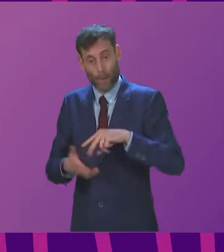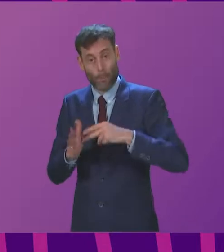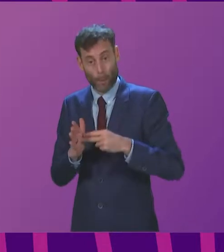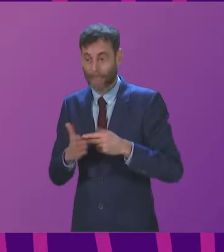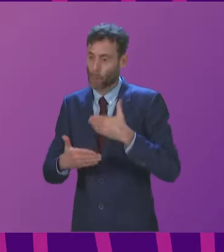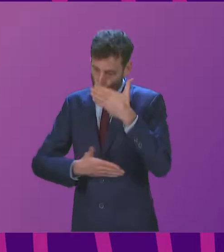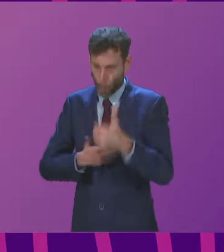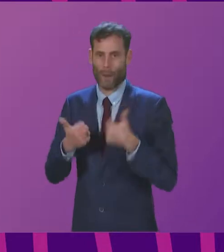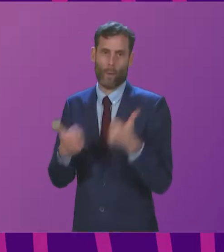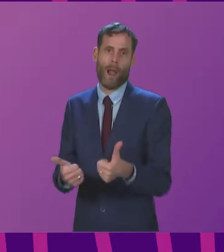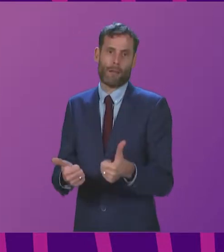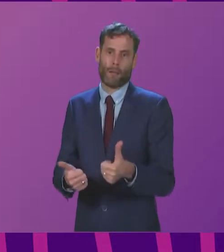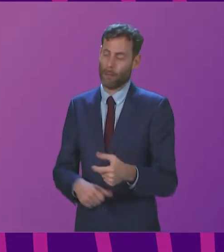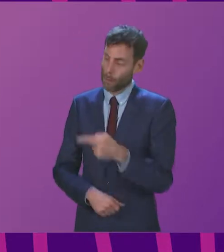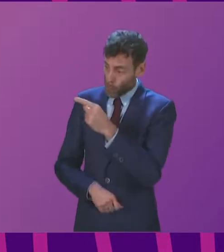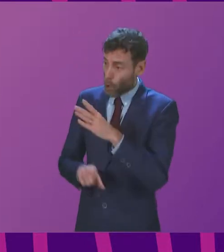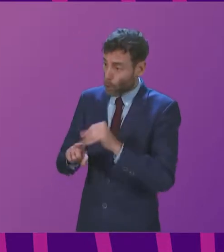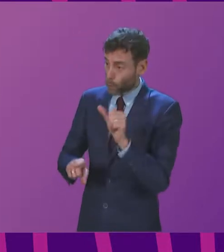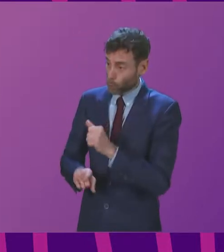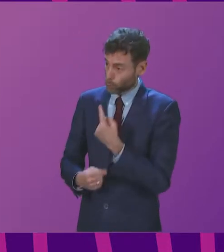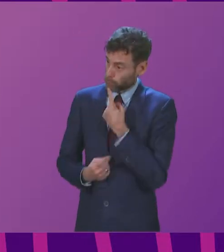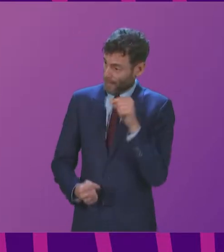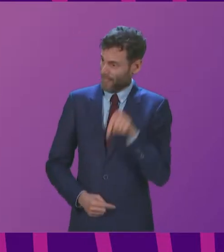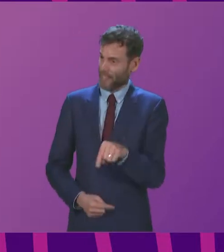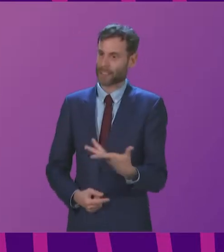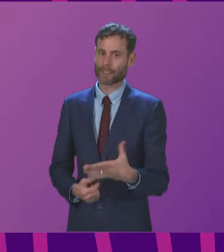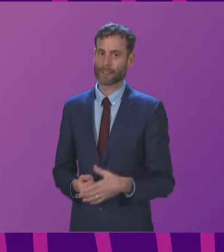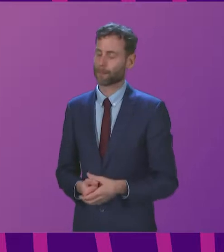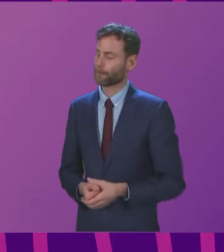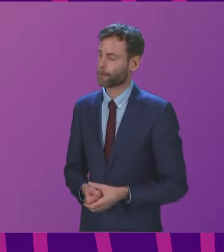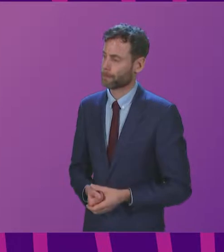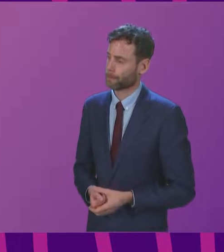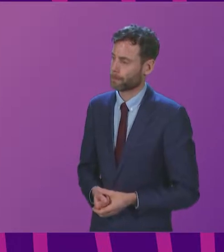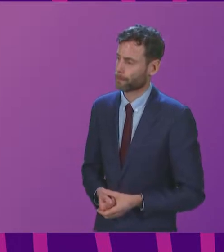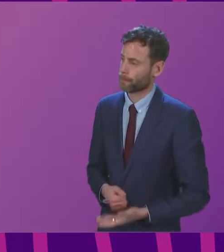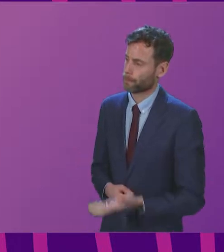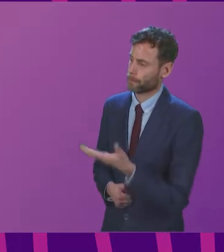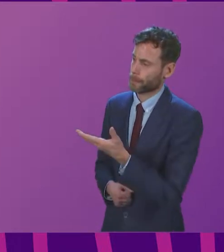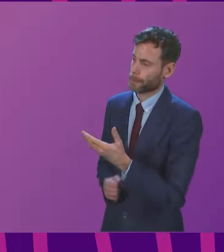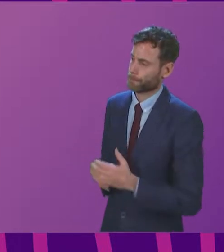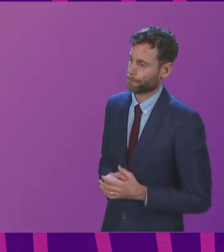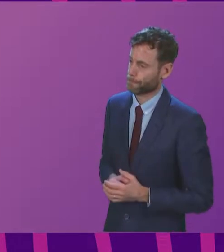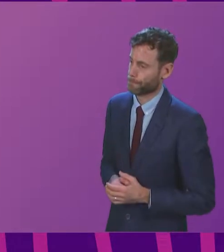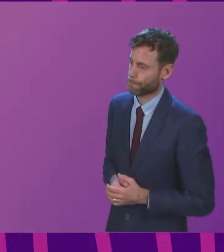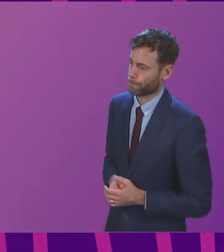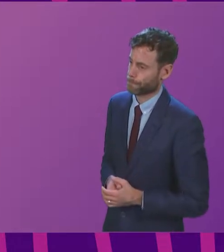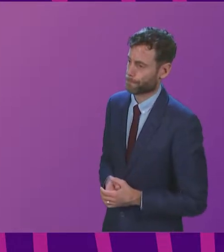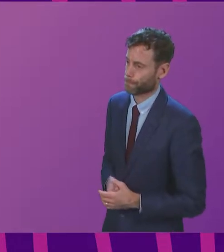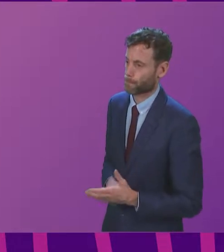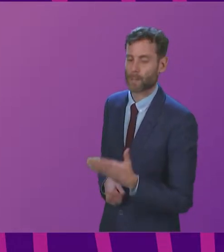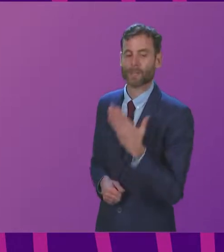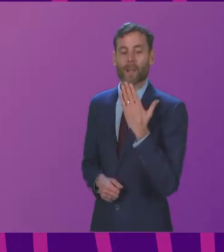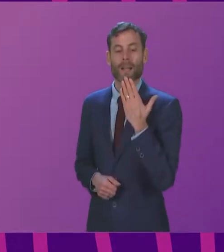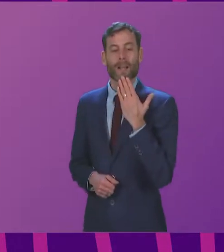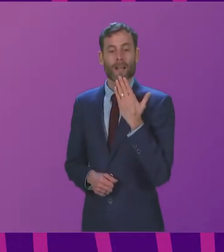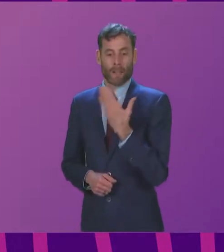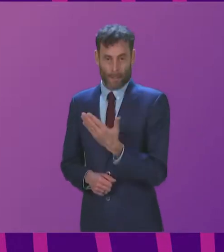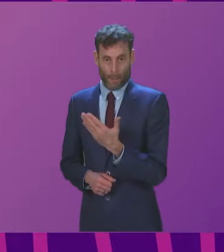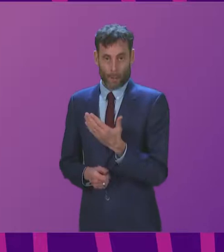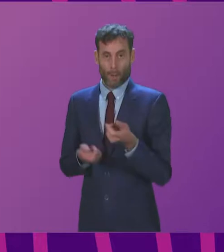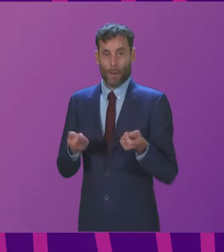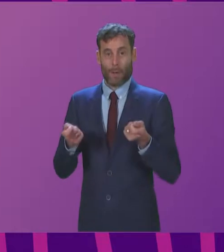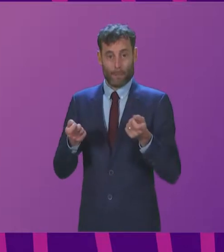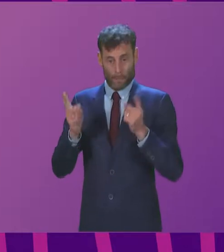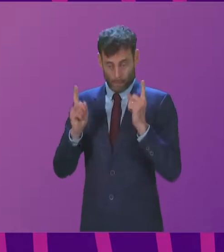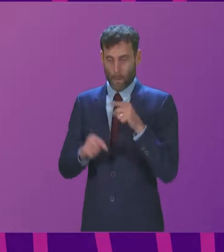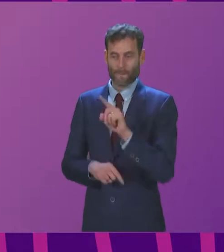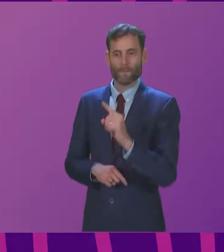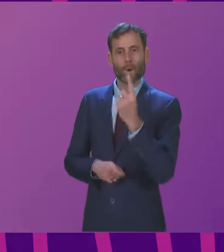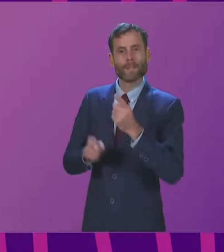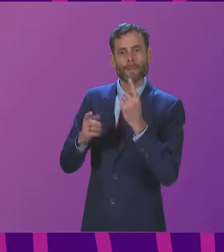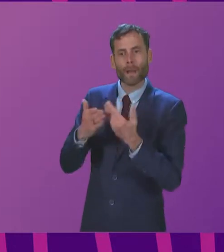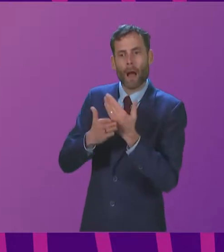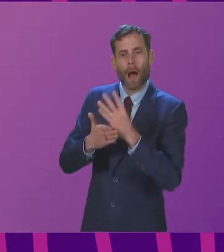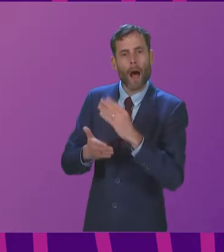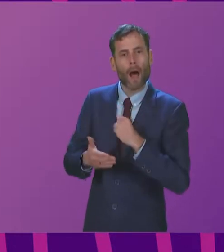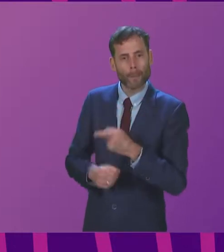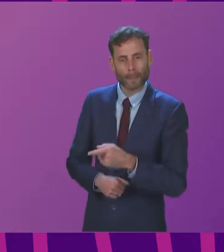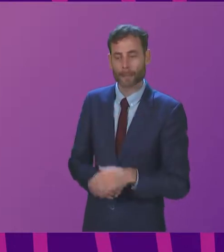I thank the First Minister for the update this afternoon. Given that the general public are